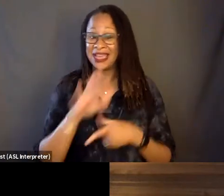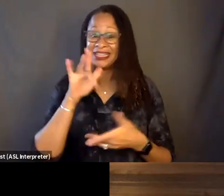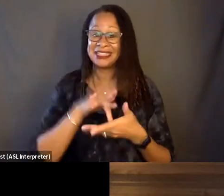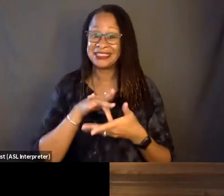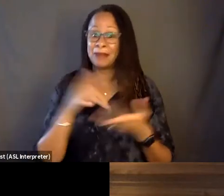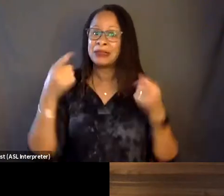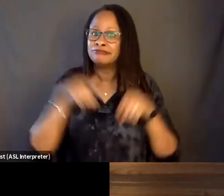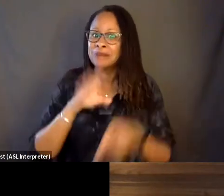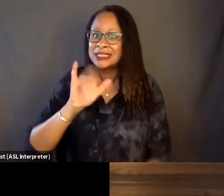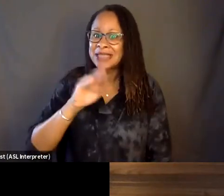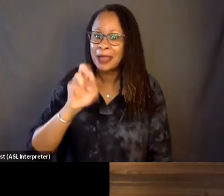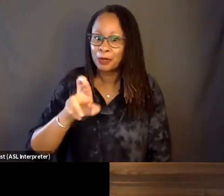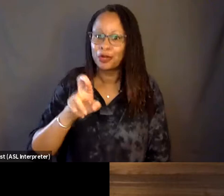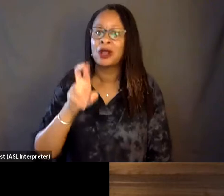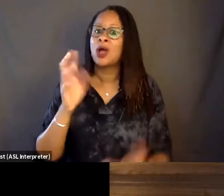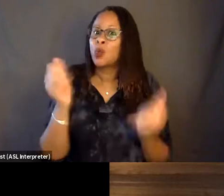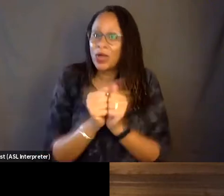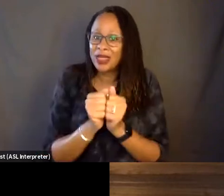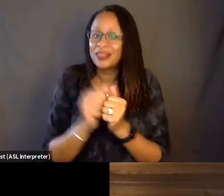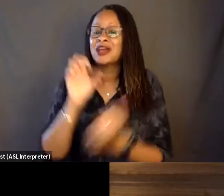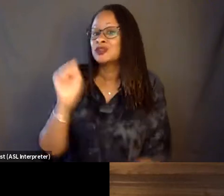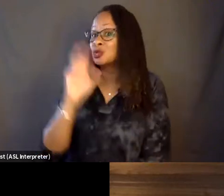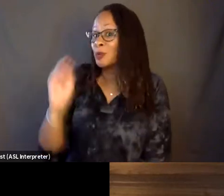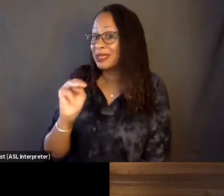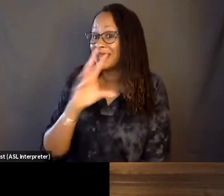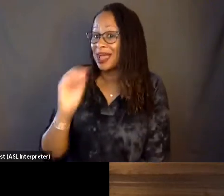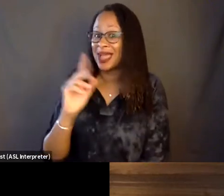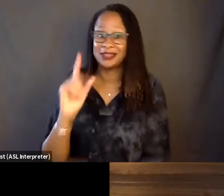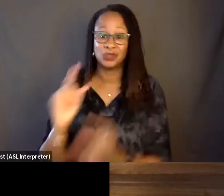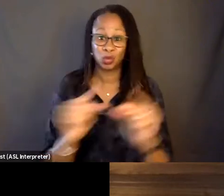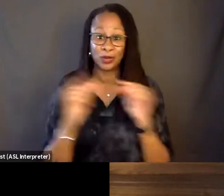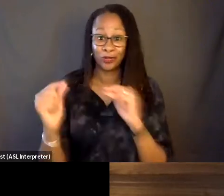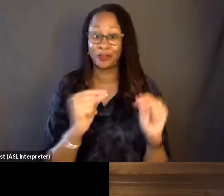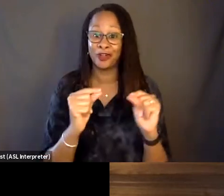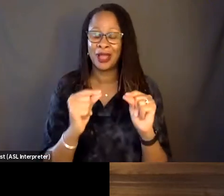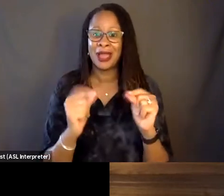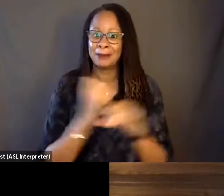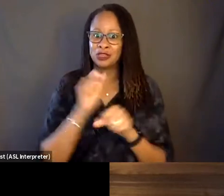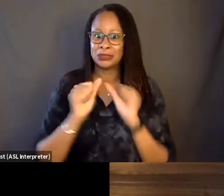and social media and Twitter, and hopefully keep it exciting and dynamic?